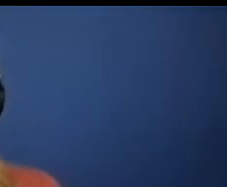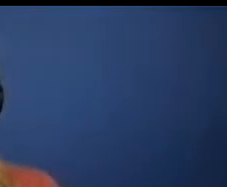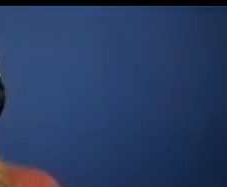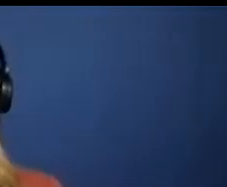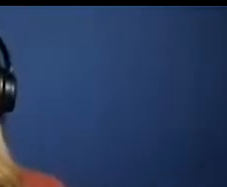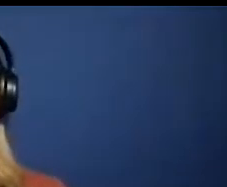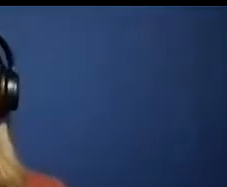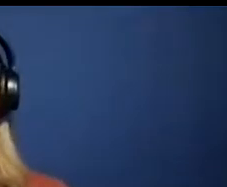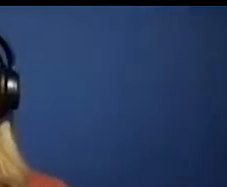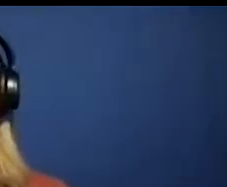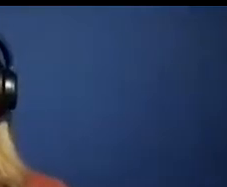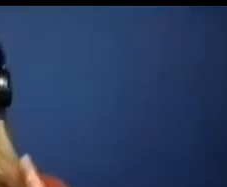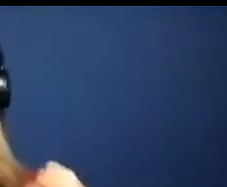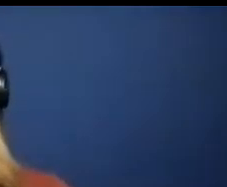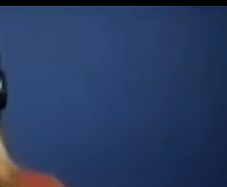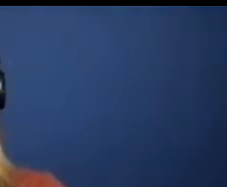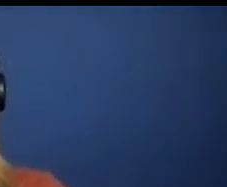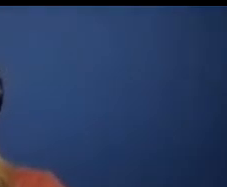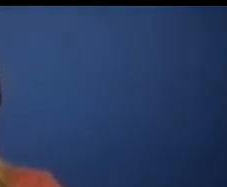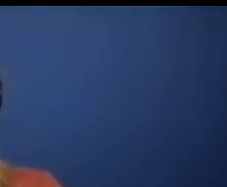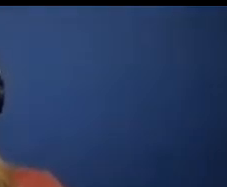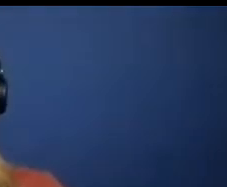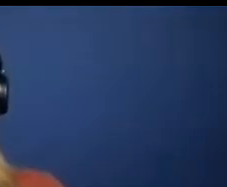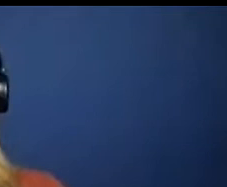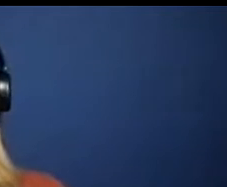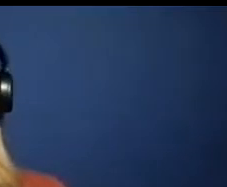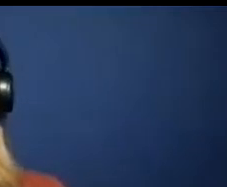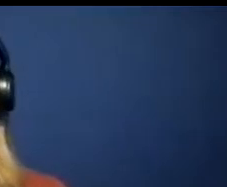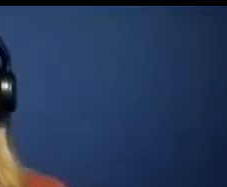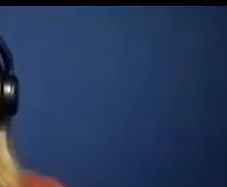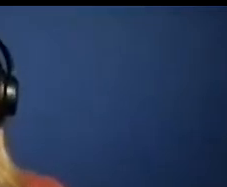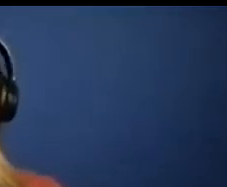primarily for deaf and hard of hearing students, their parents, and educators.